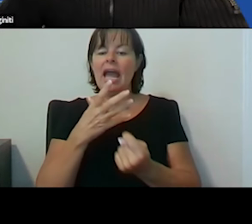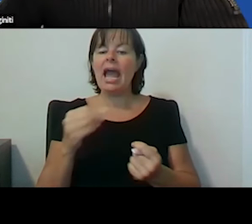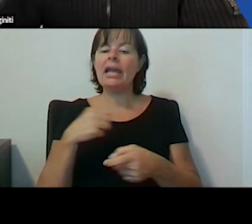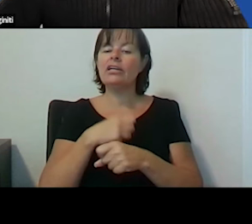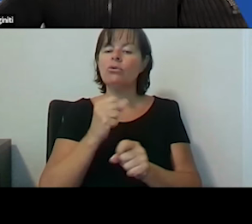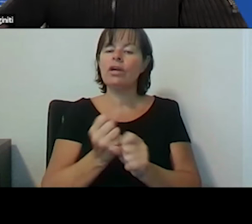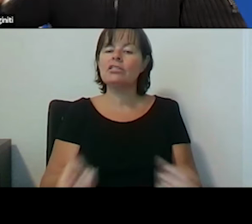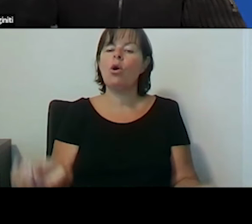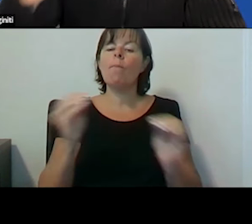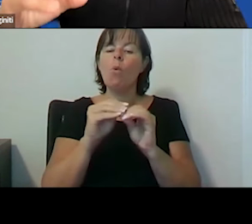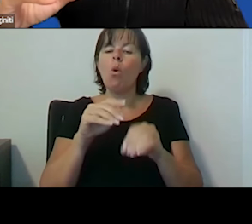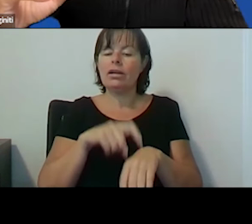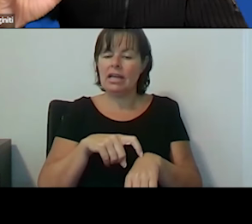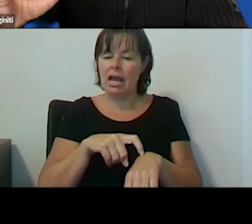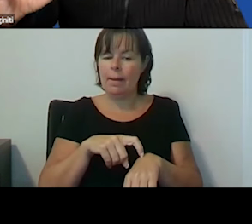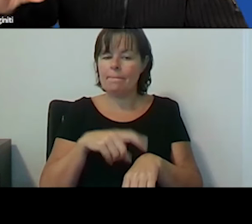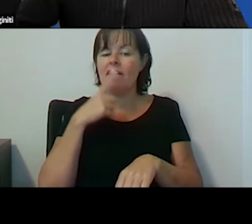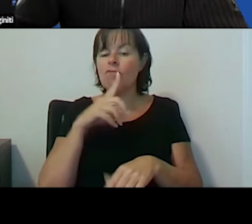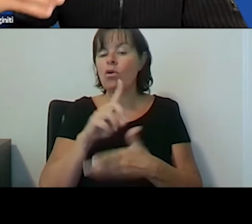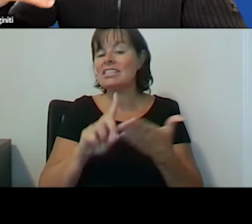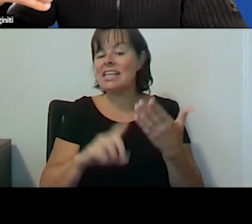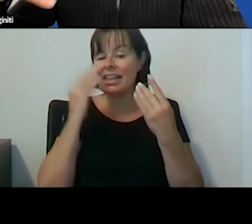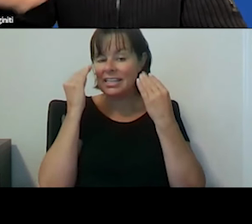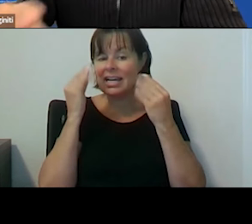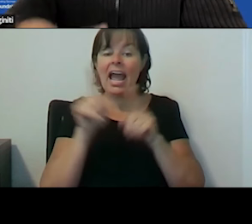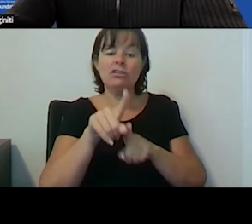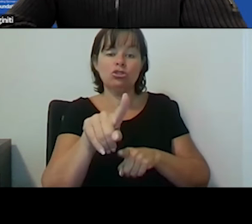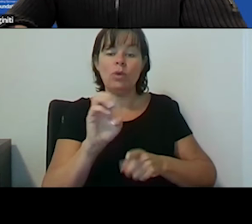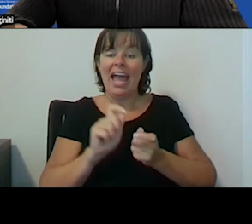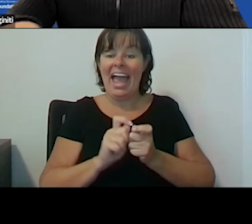design thinking and as you edit these and you publish them especially in Figma it doesn't